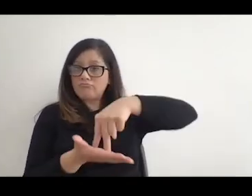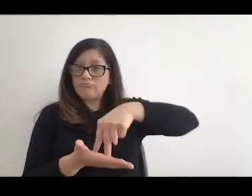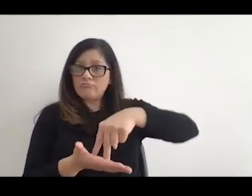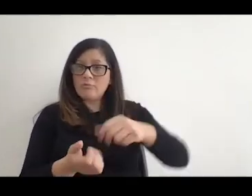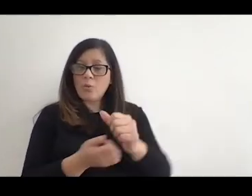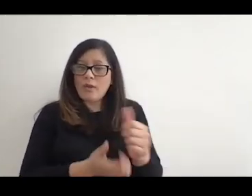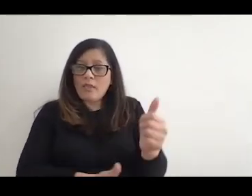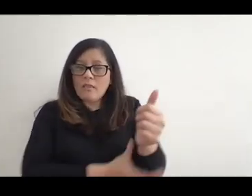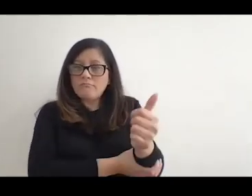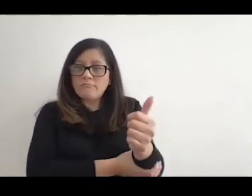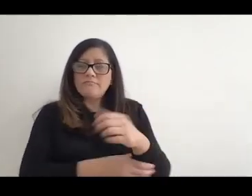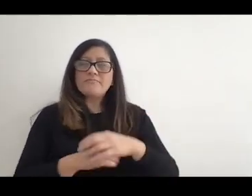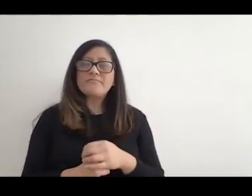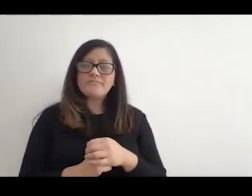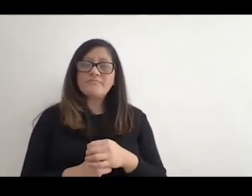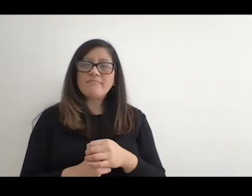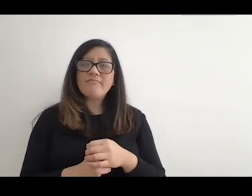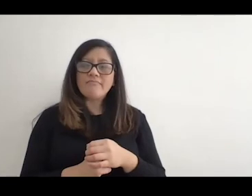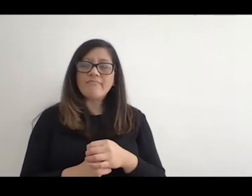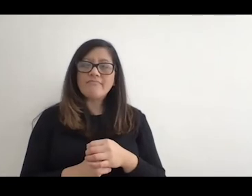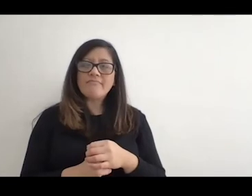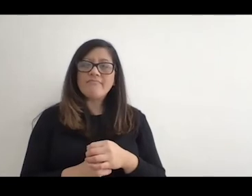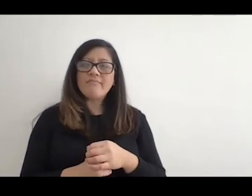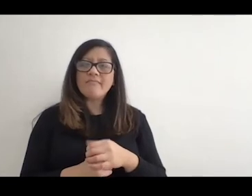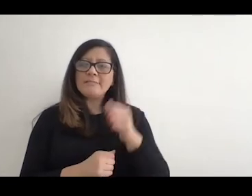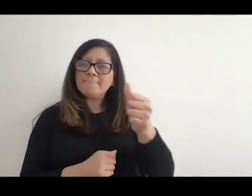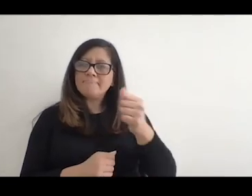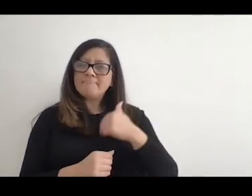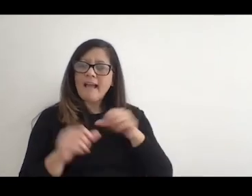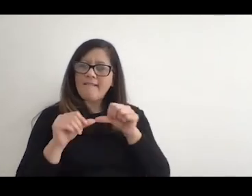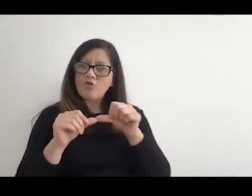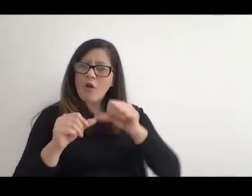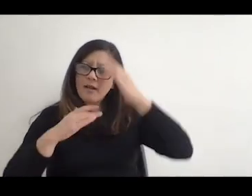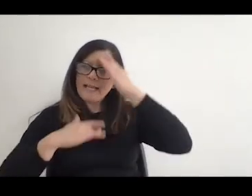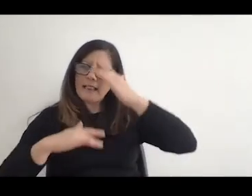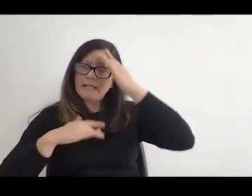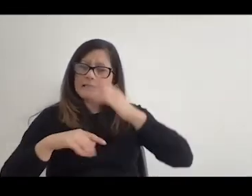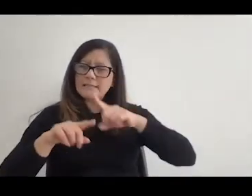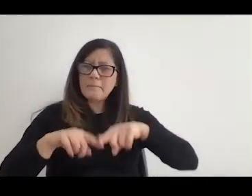depending upon how her chronic illness impacts her body, but if you saw her standing